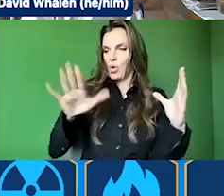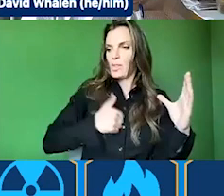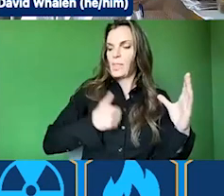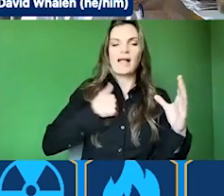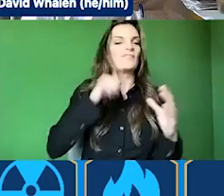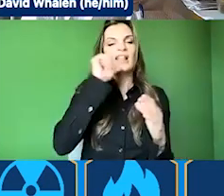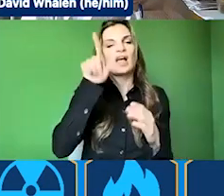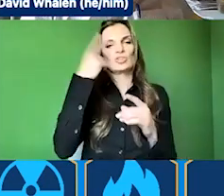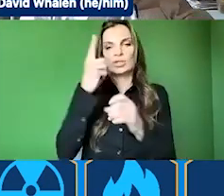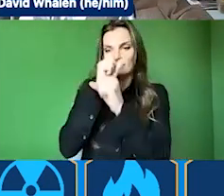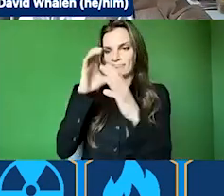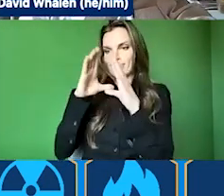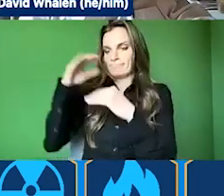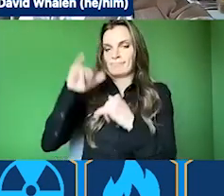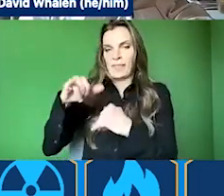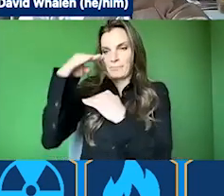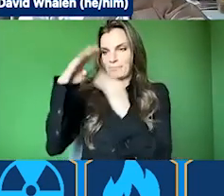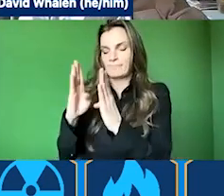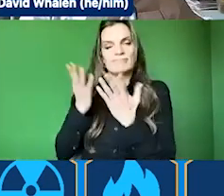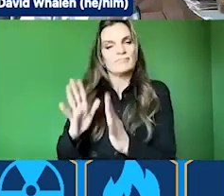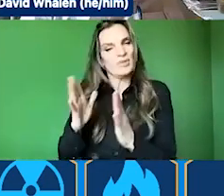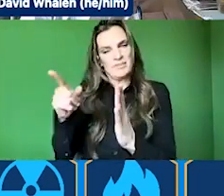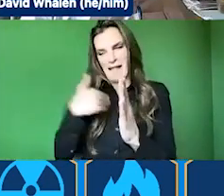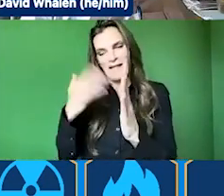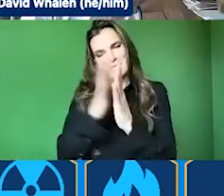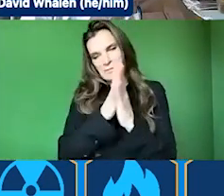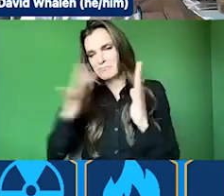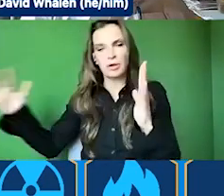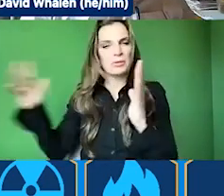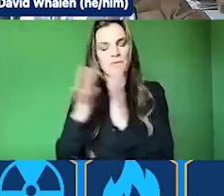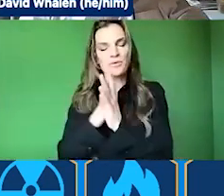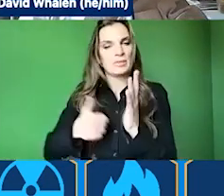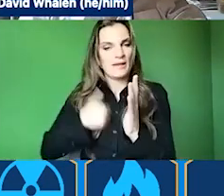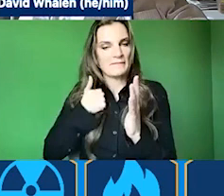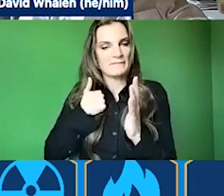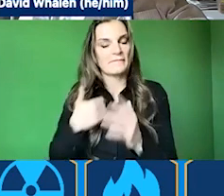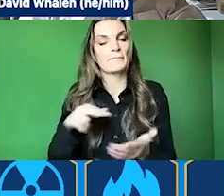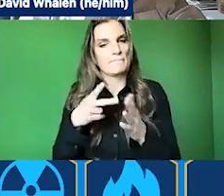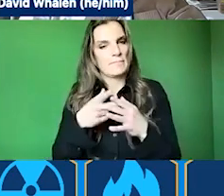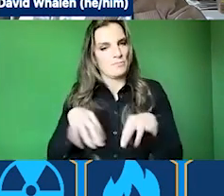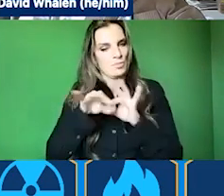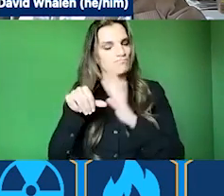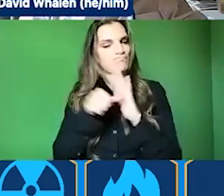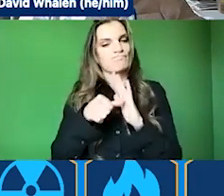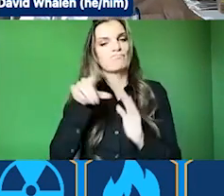There are a number of ways this can happen. In these recommendations we want to emphasize that disabled communities, disability